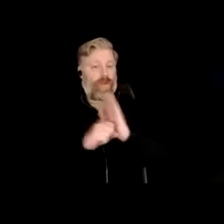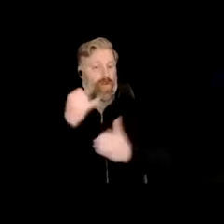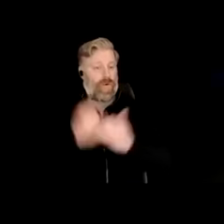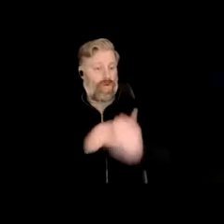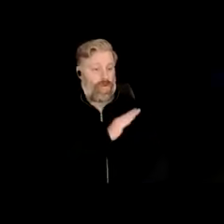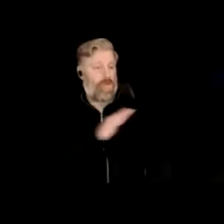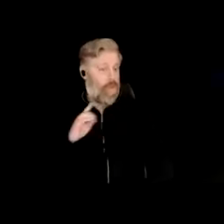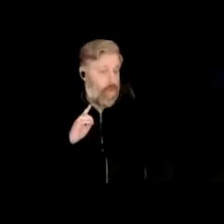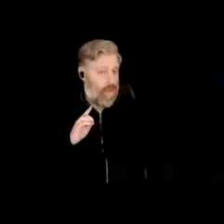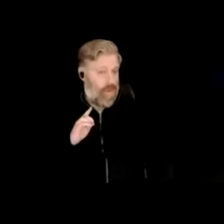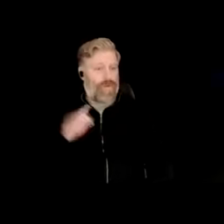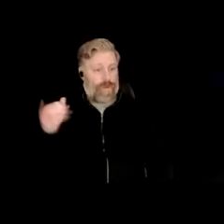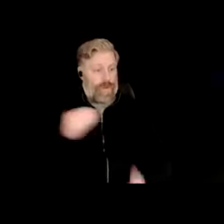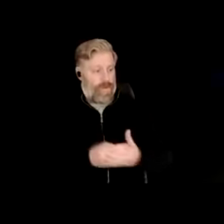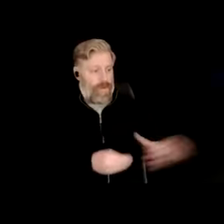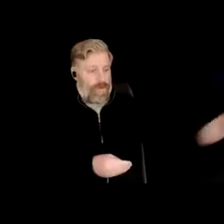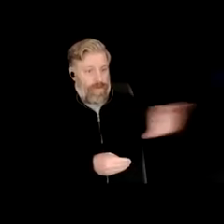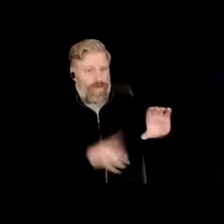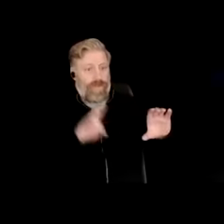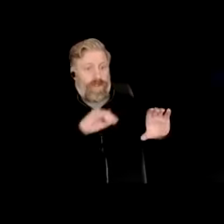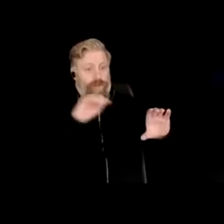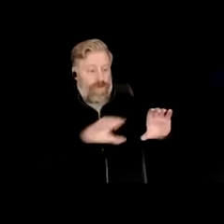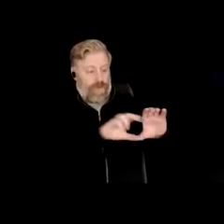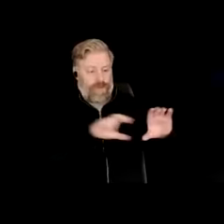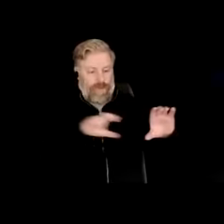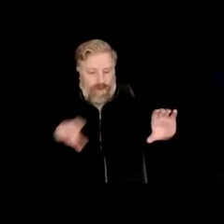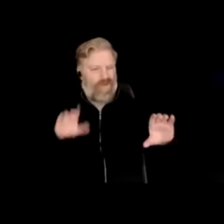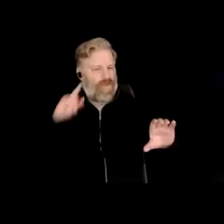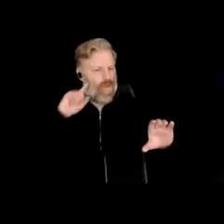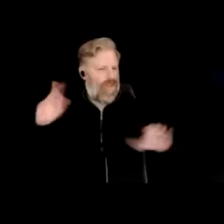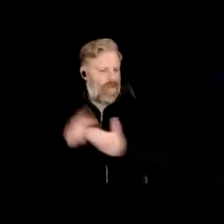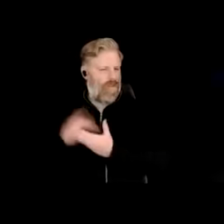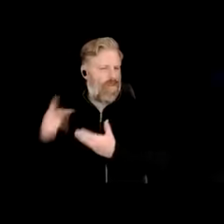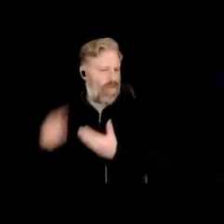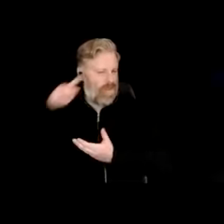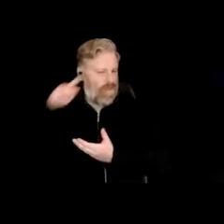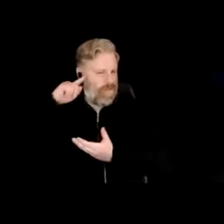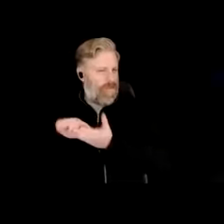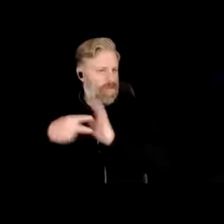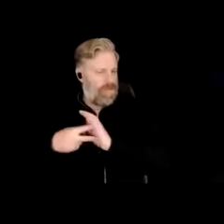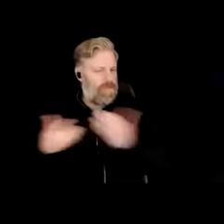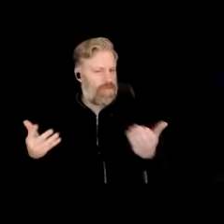of those available state arts dollars for their own funding programs. You may be eligible for opportunities